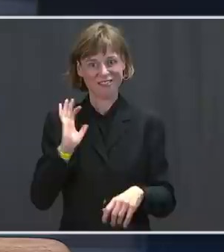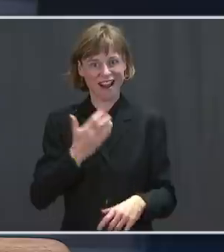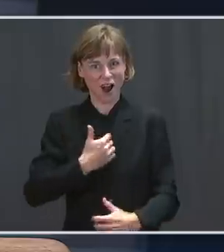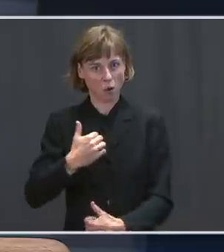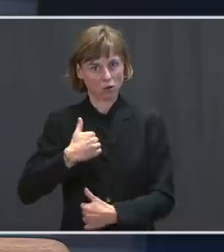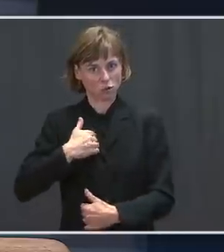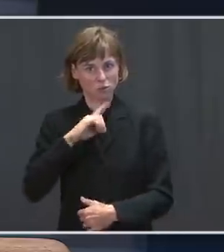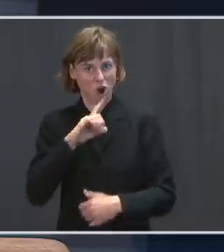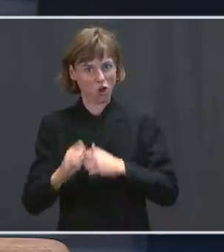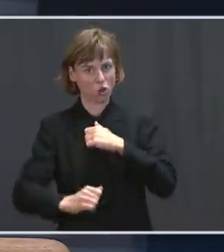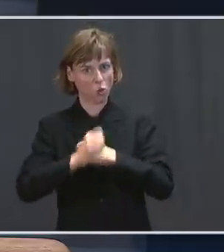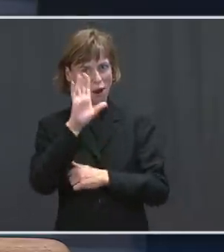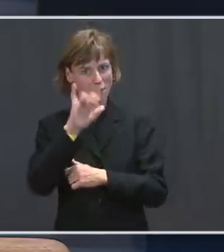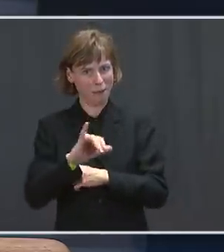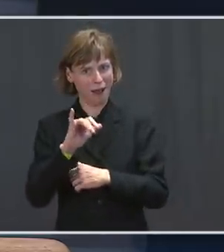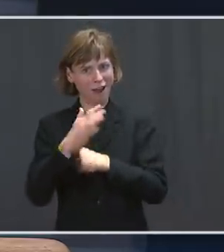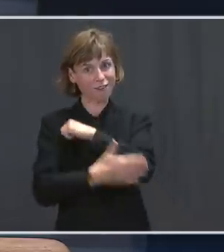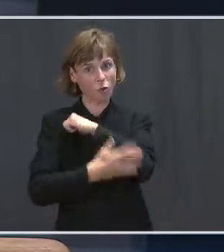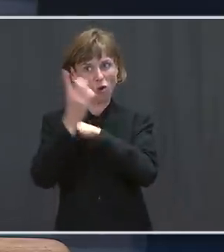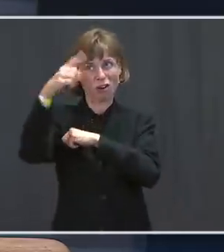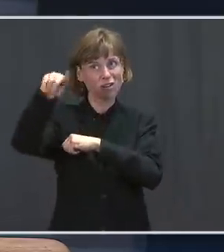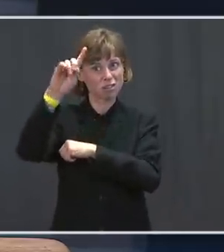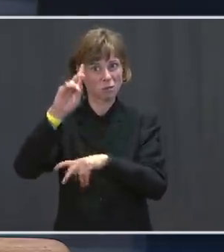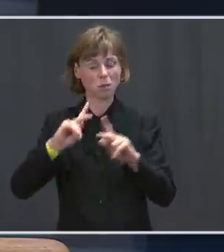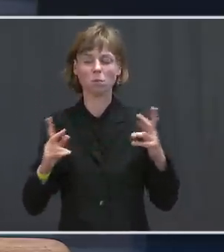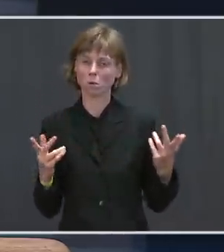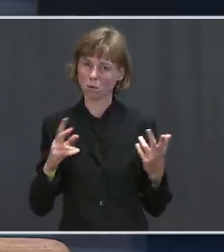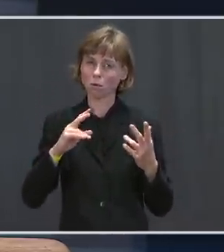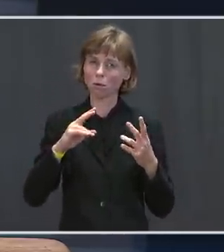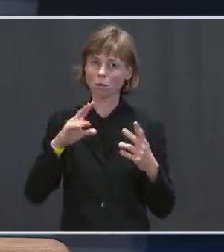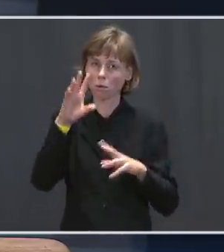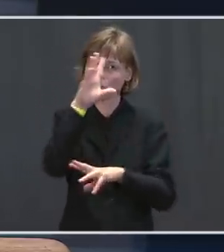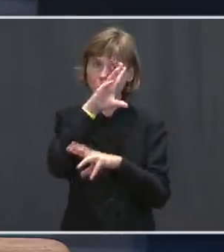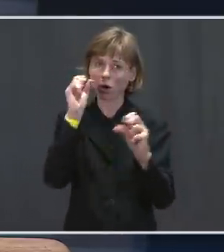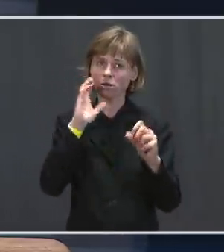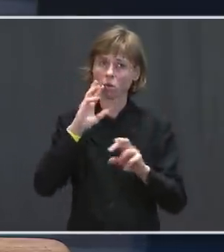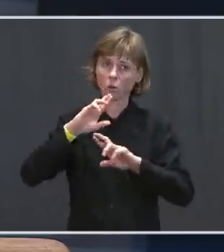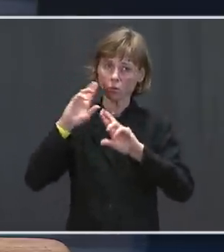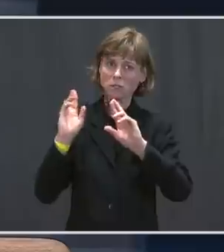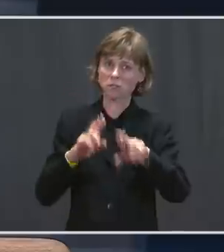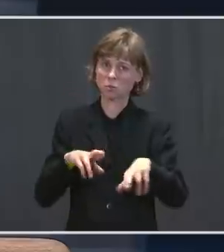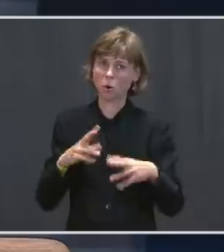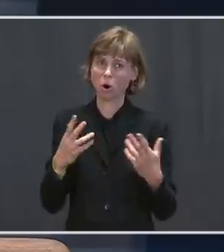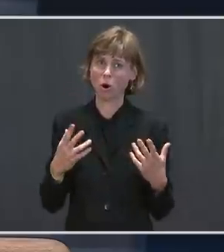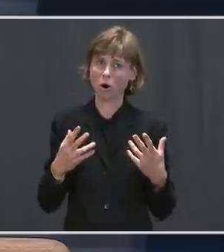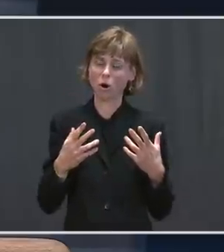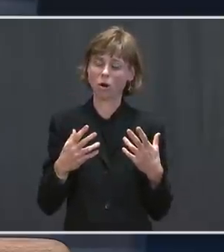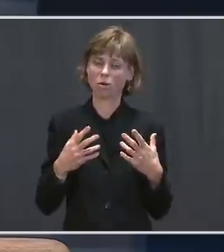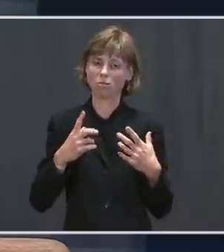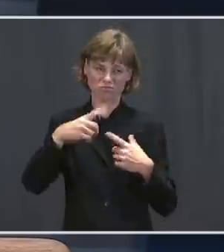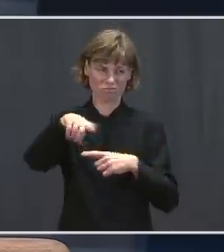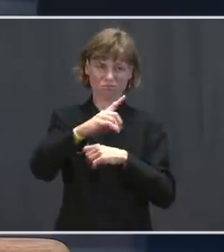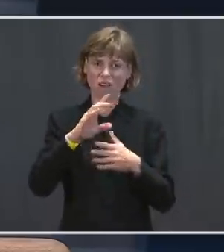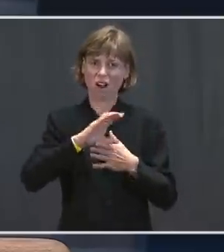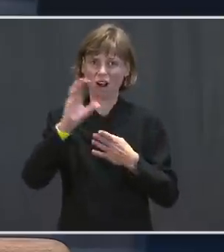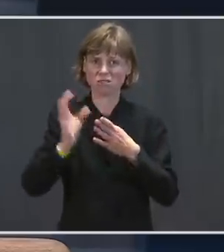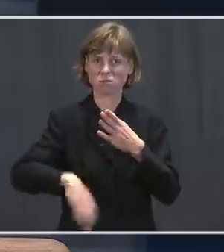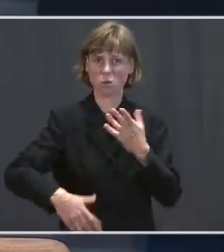he's going to respond to establish deterrence and to impose consequences. So, he doesn't have a particular time or date